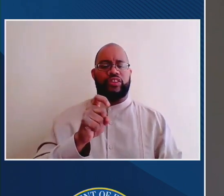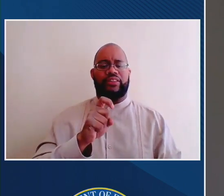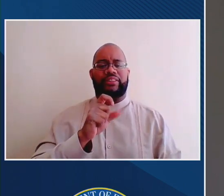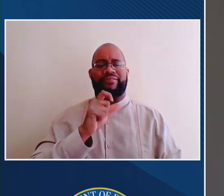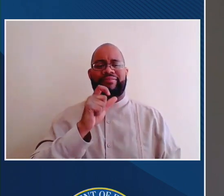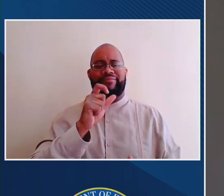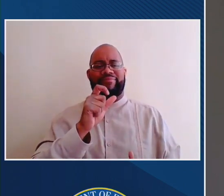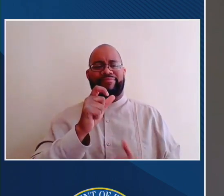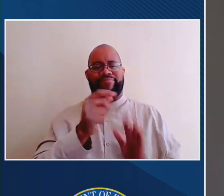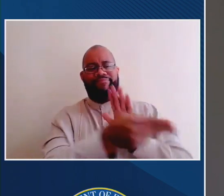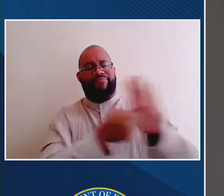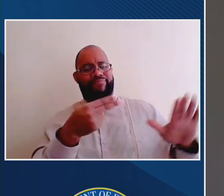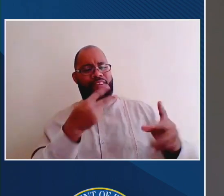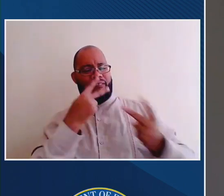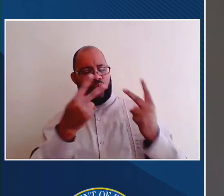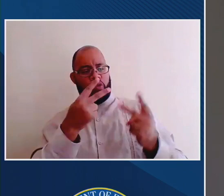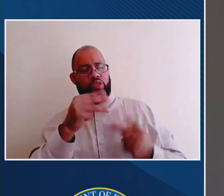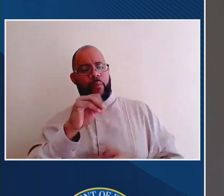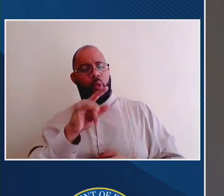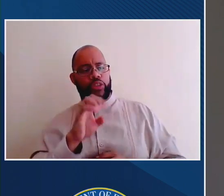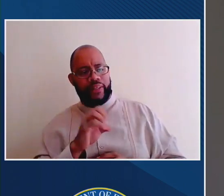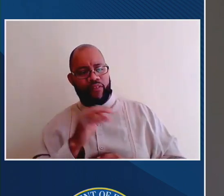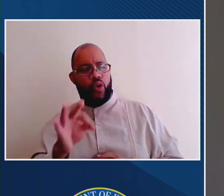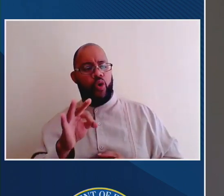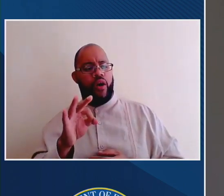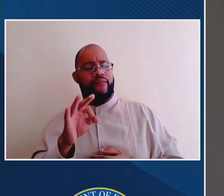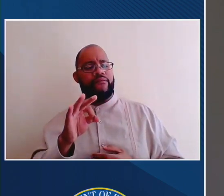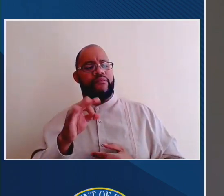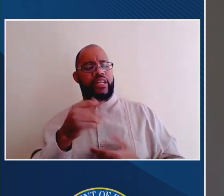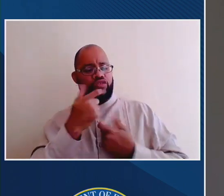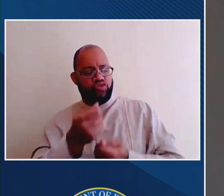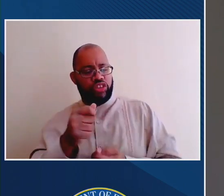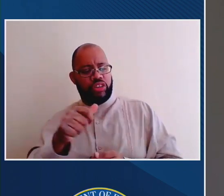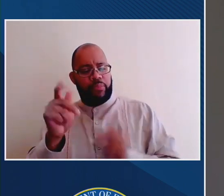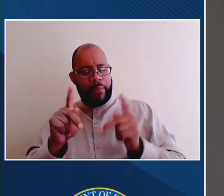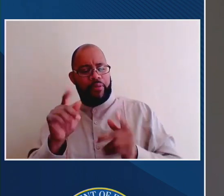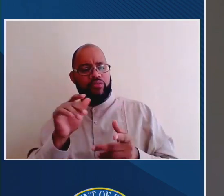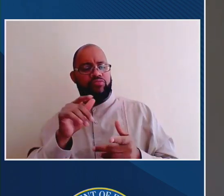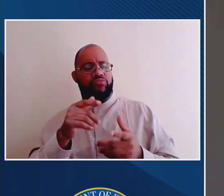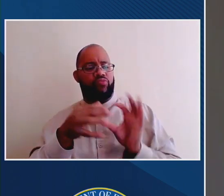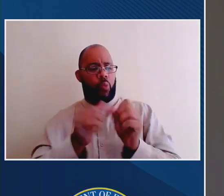views, motives or interests of others regarding negotiated rulemaking.